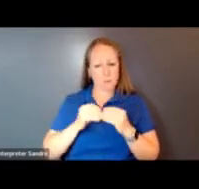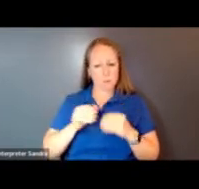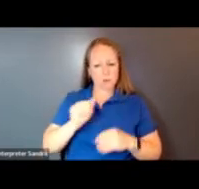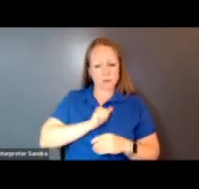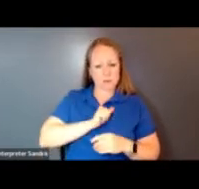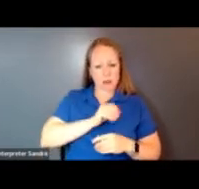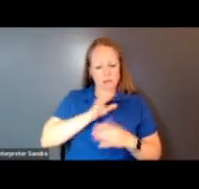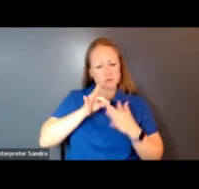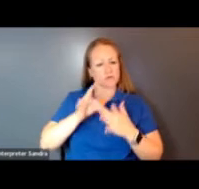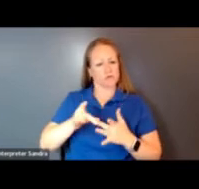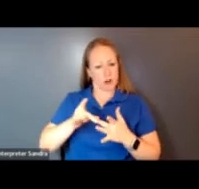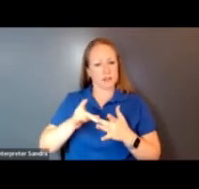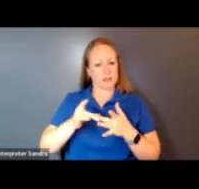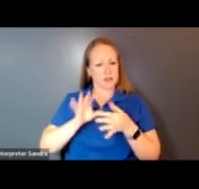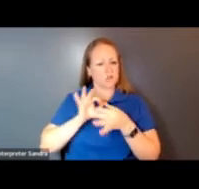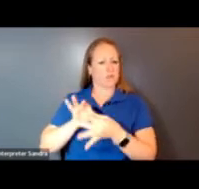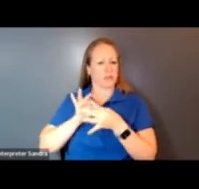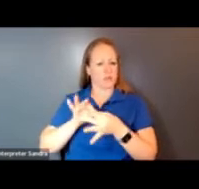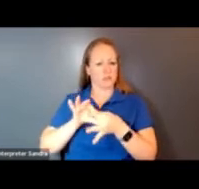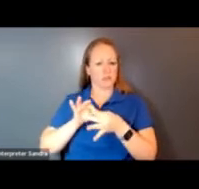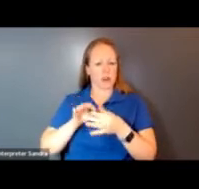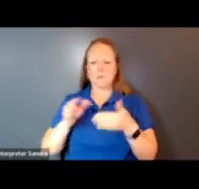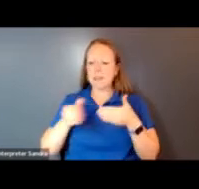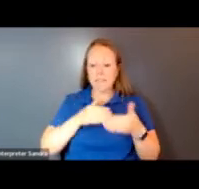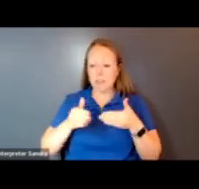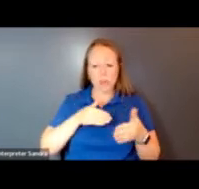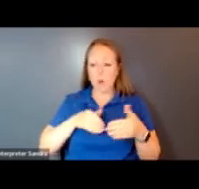in spite of not actually being on the waiver that requires self